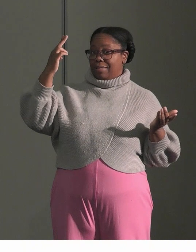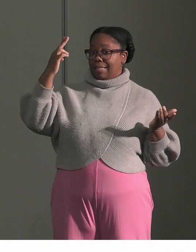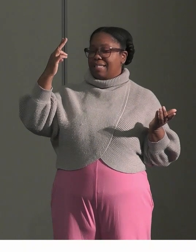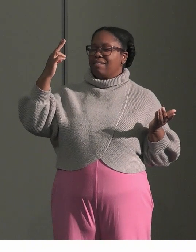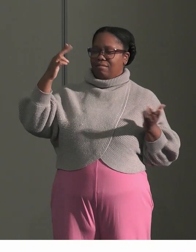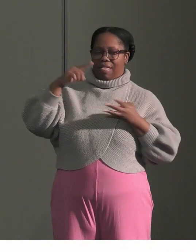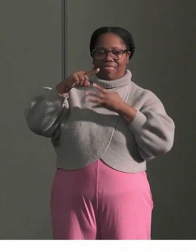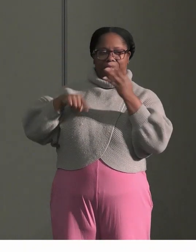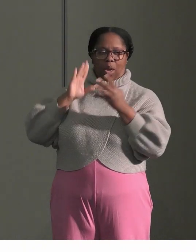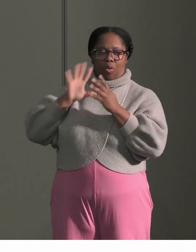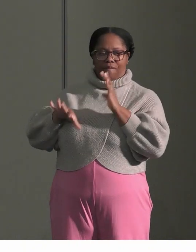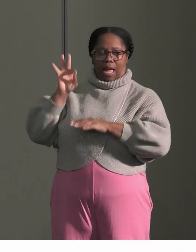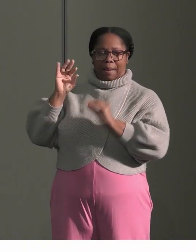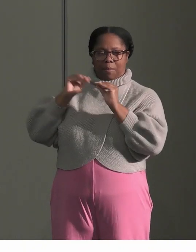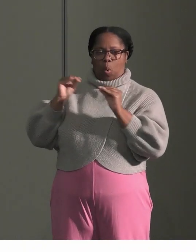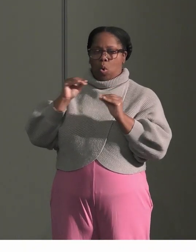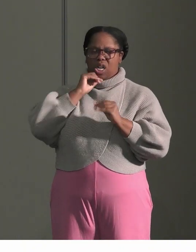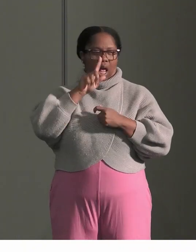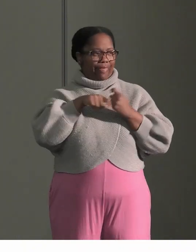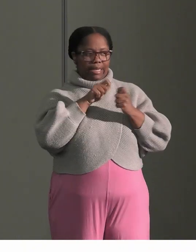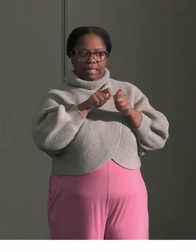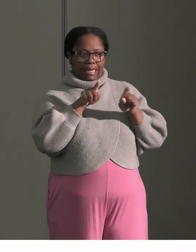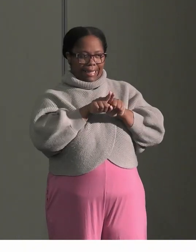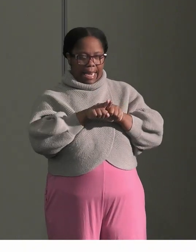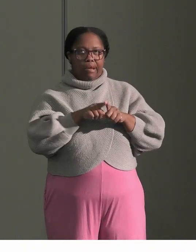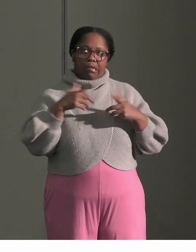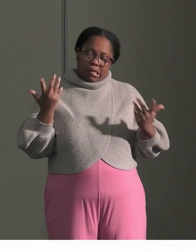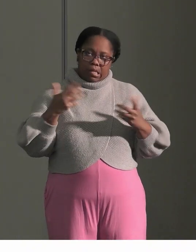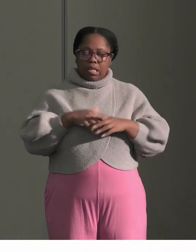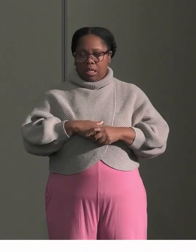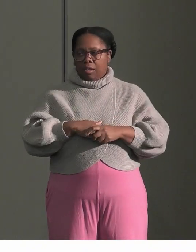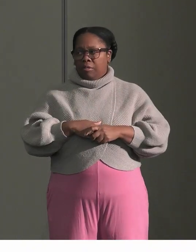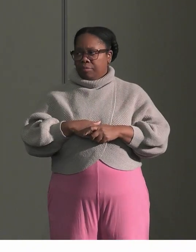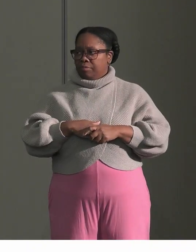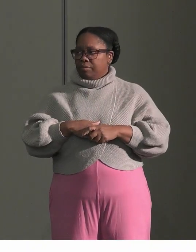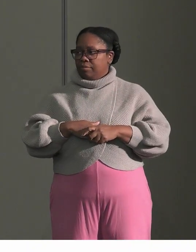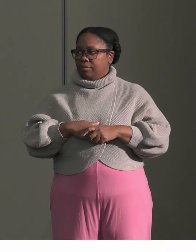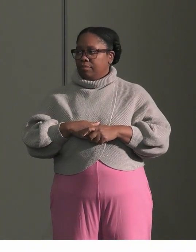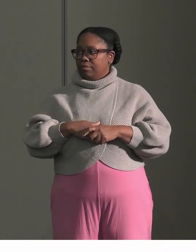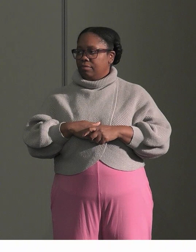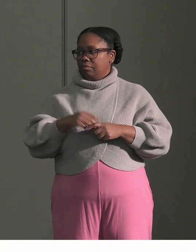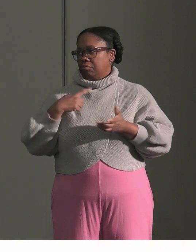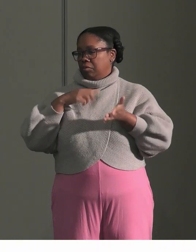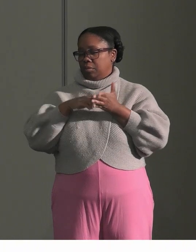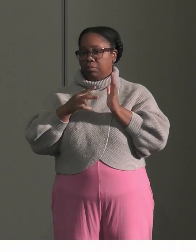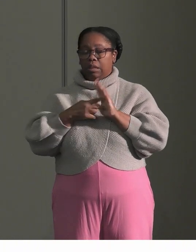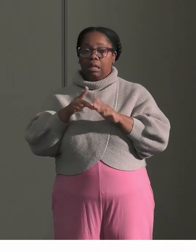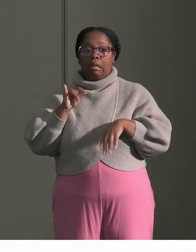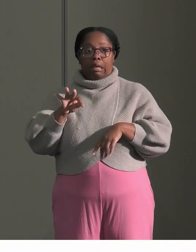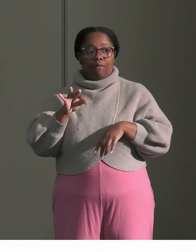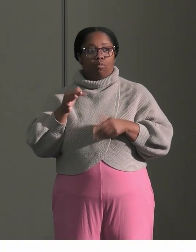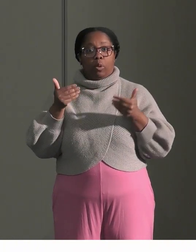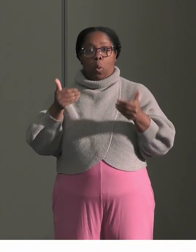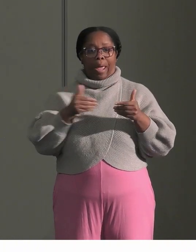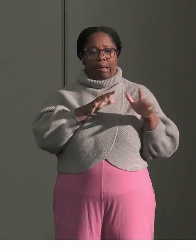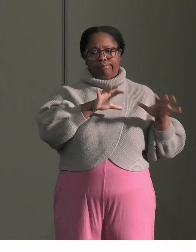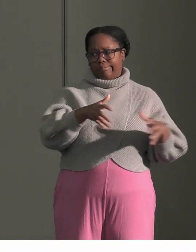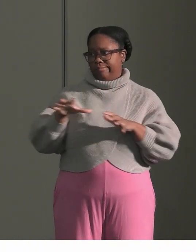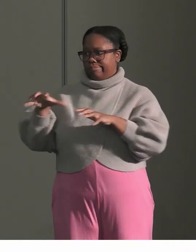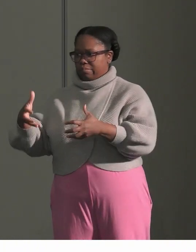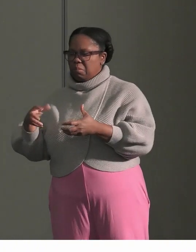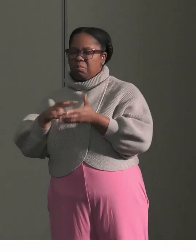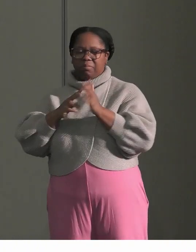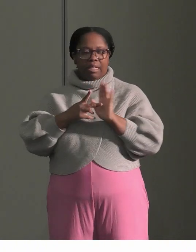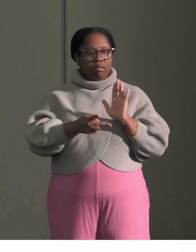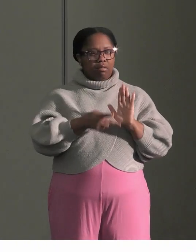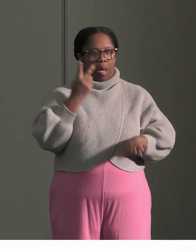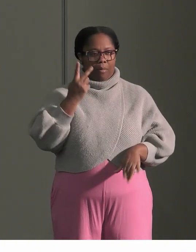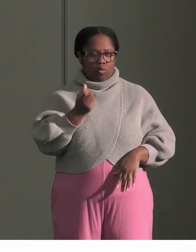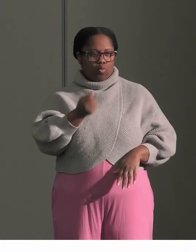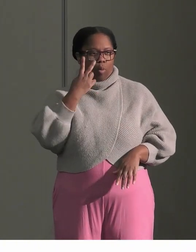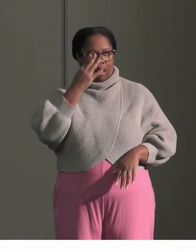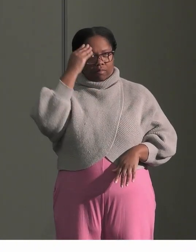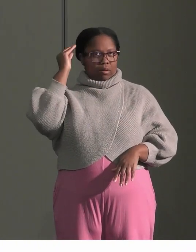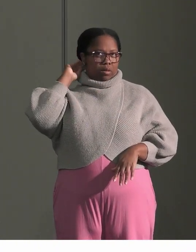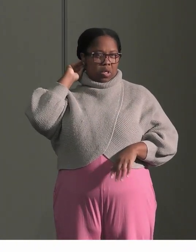not the same number. And I mean we group folks together we get double of 12 takeaways . We still